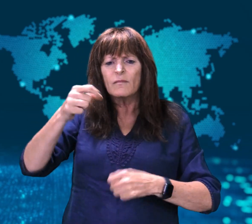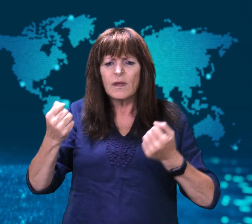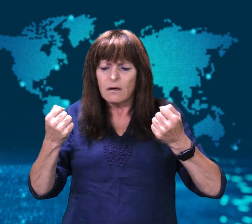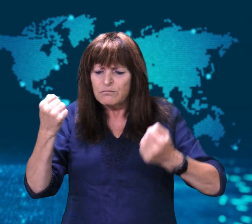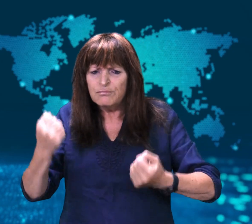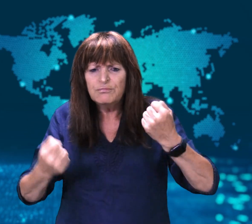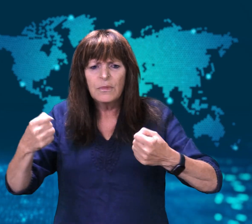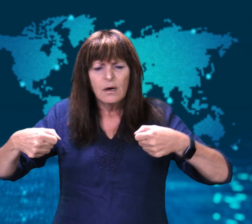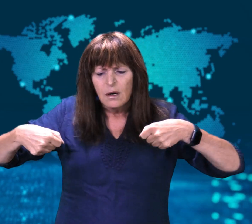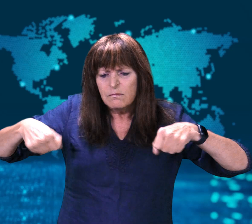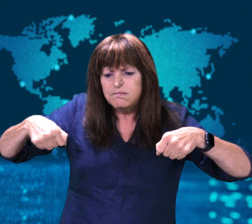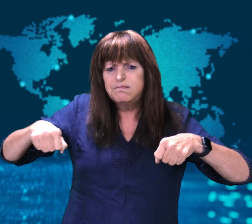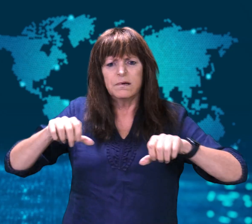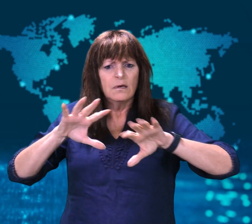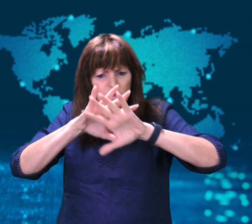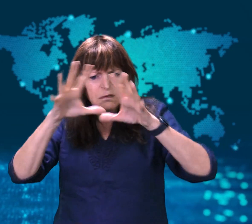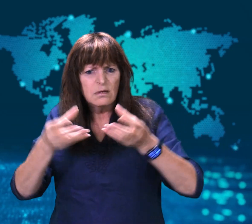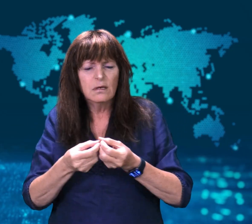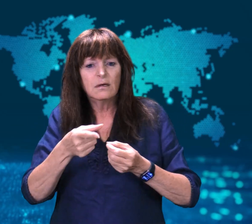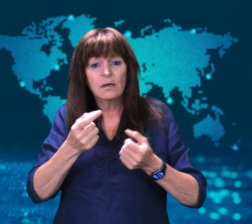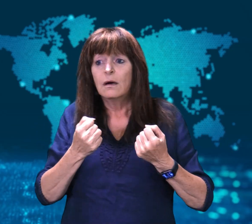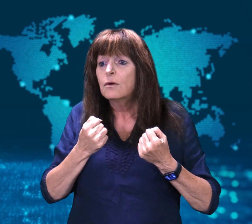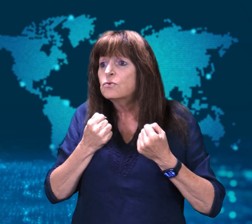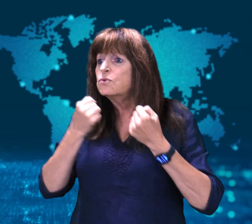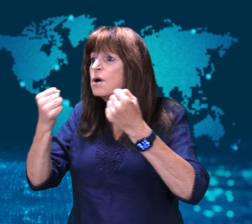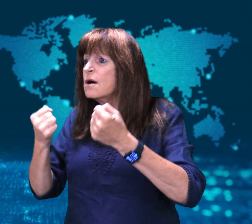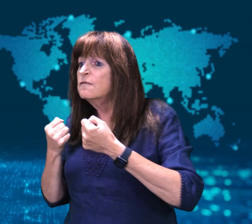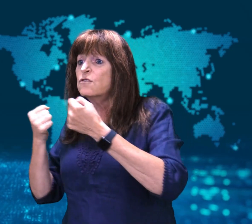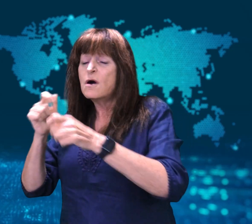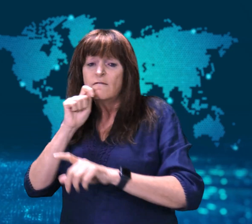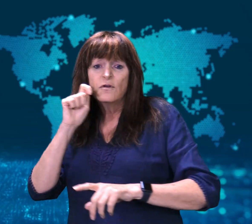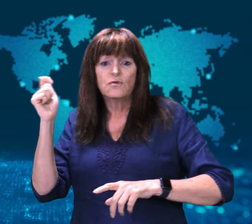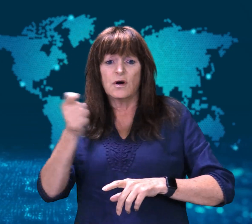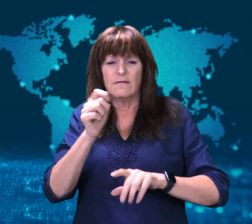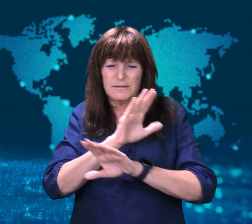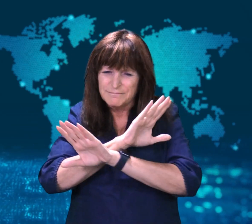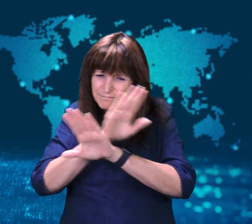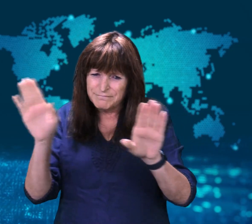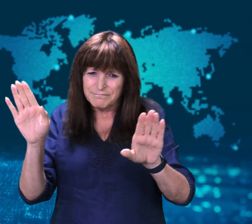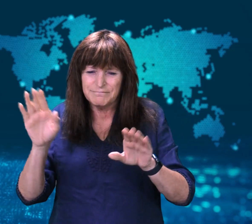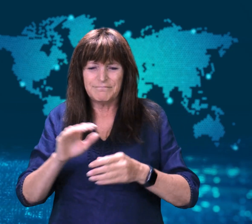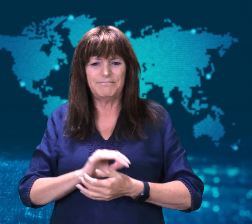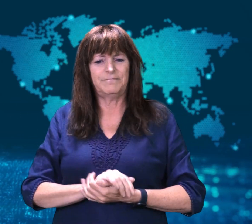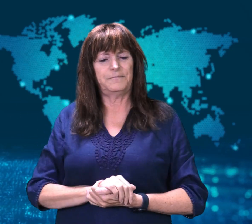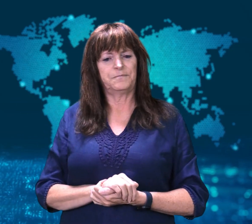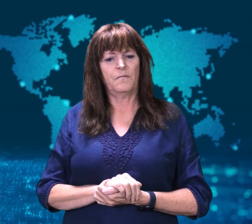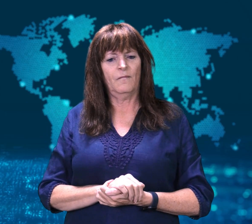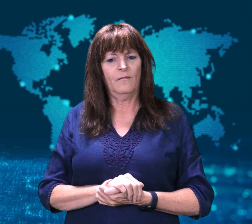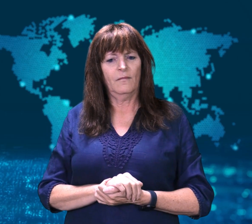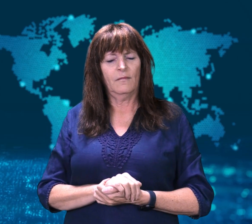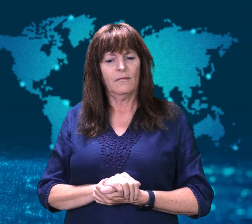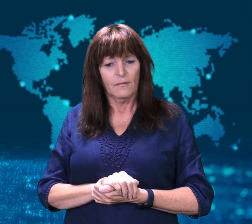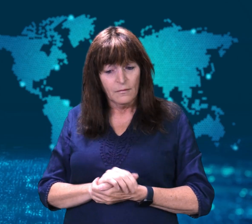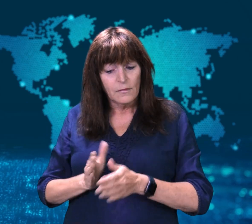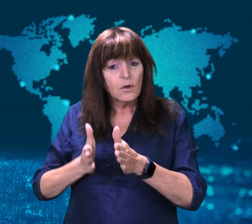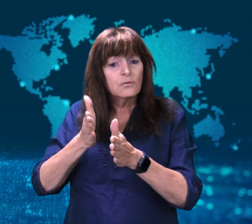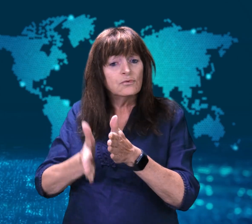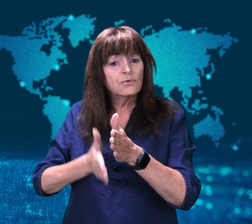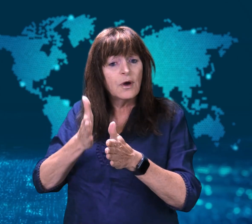Officials in London have warned motorists not to travel.